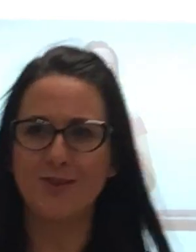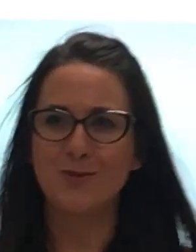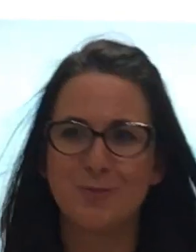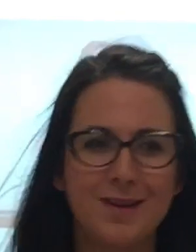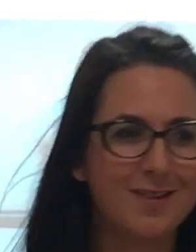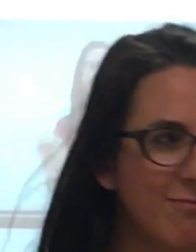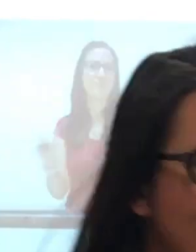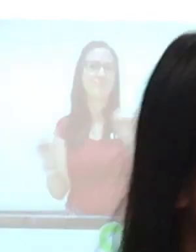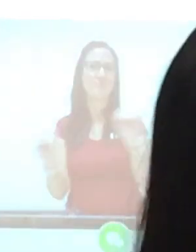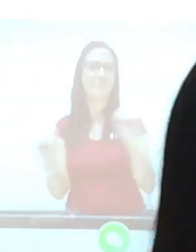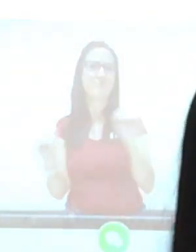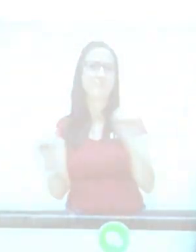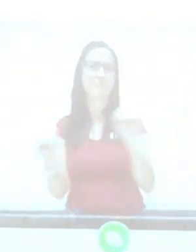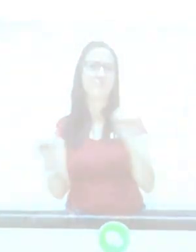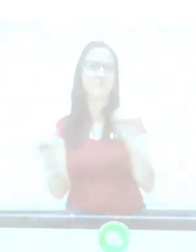Excuse me... don't mind me...